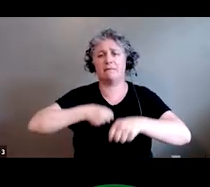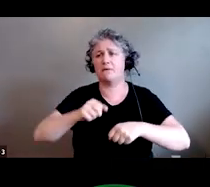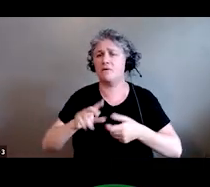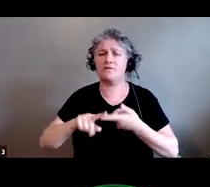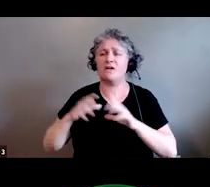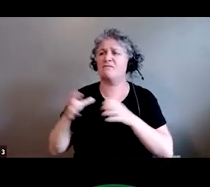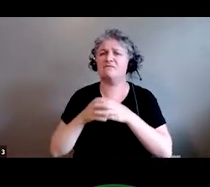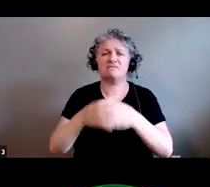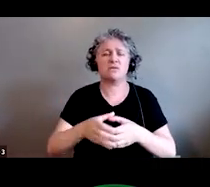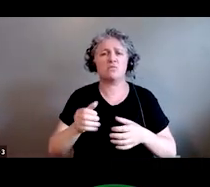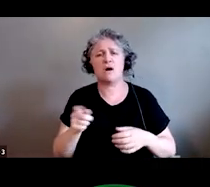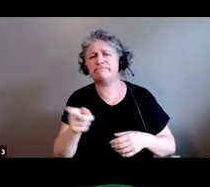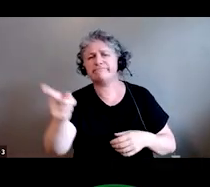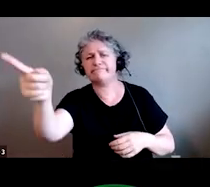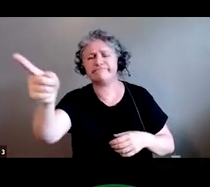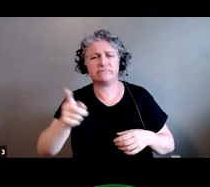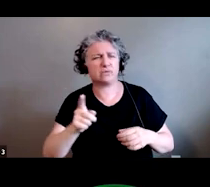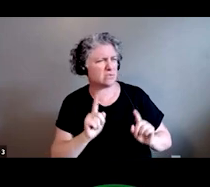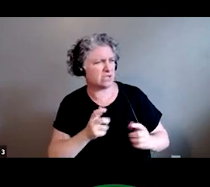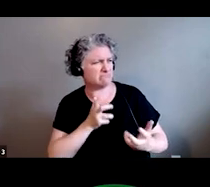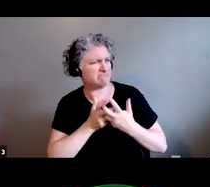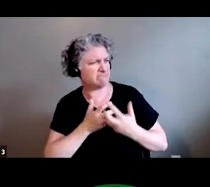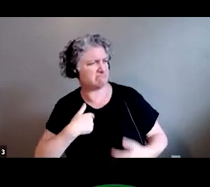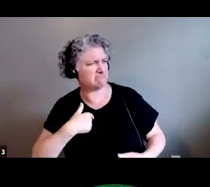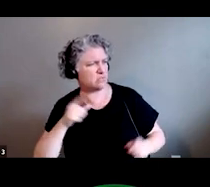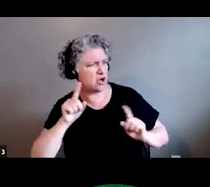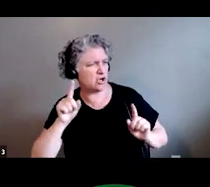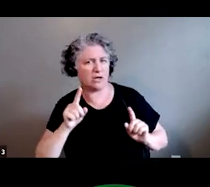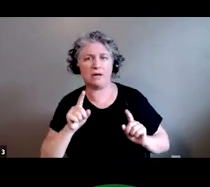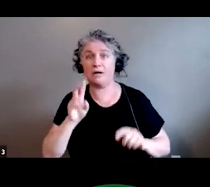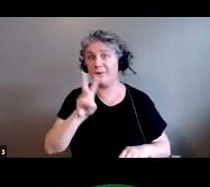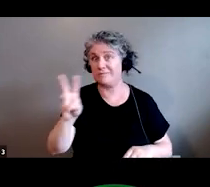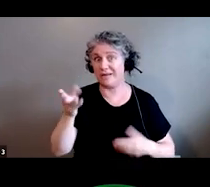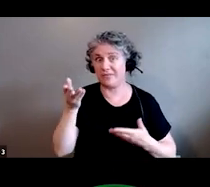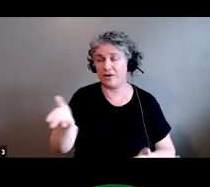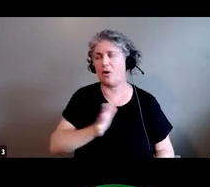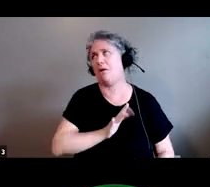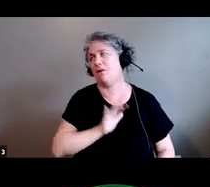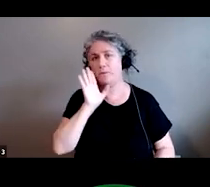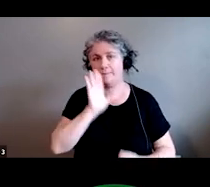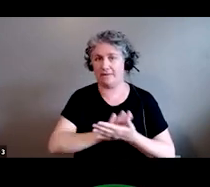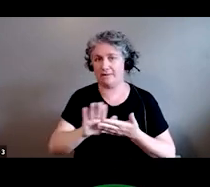Where can I go like what trails are suitable? Yeah, if all that information was readily at hand.